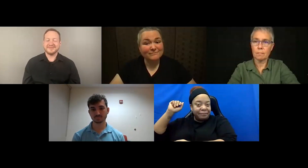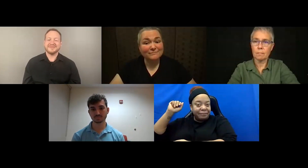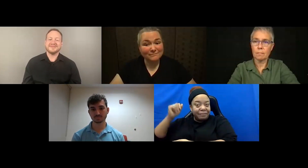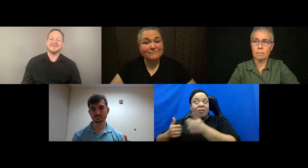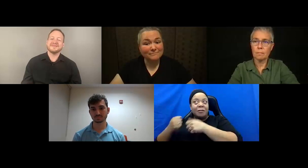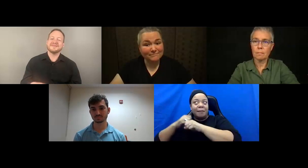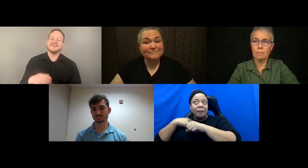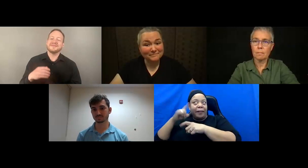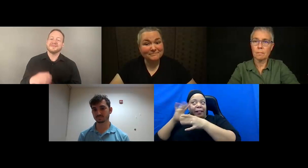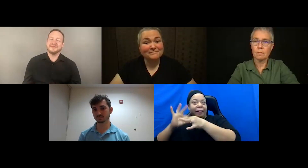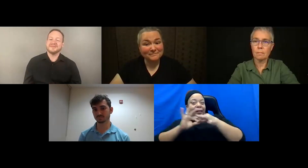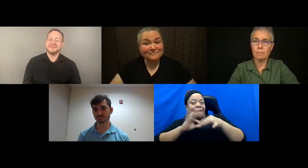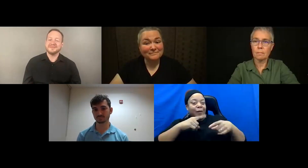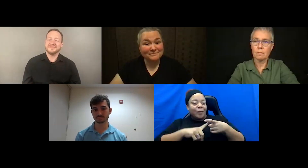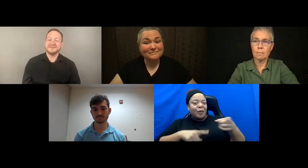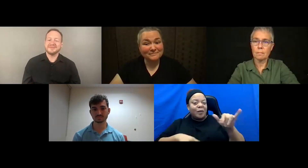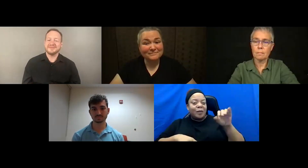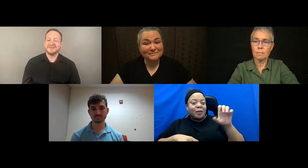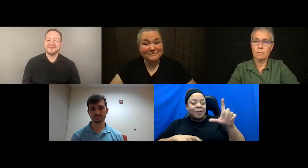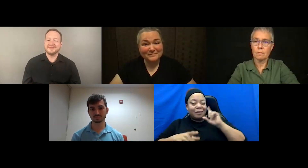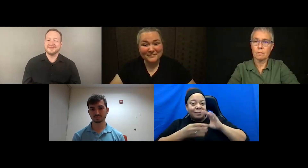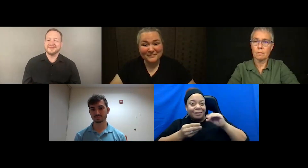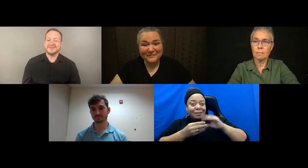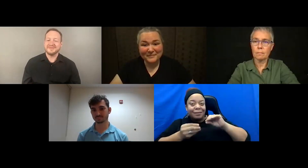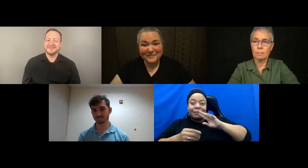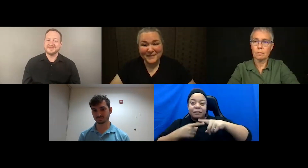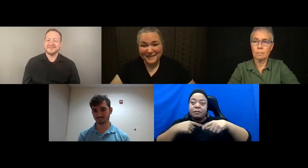Do we believe that it actually evaporates into thin air? That goes into Yoel's